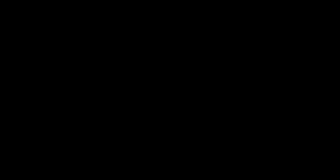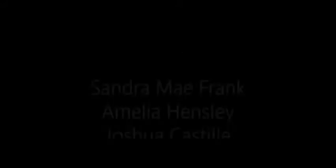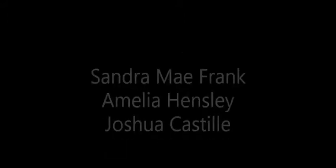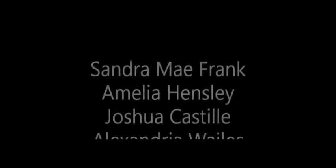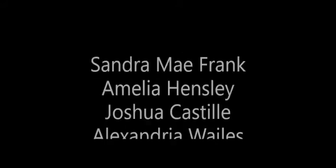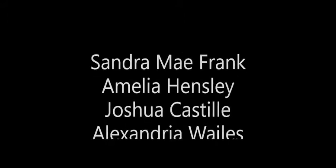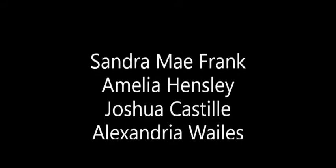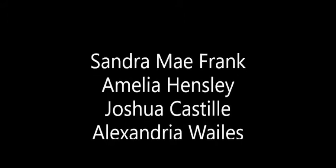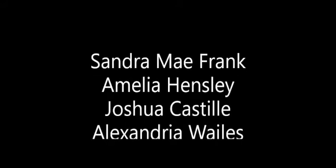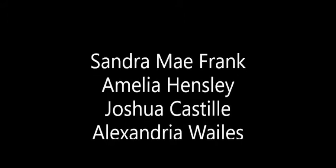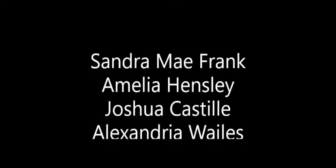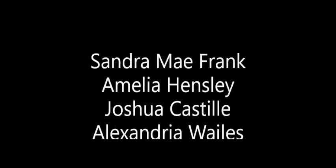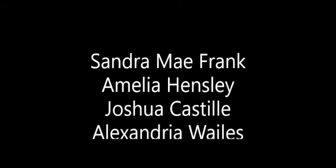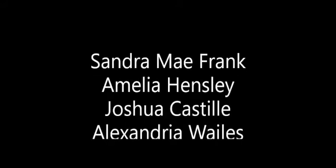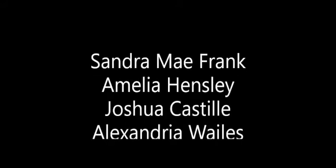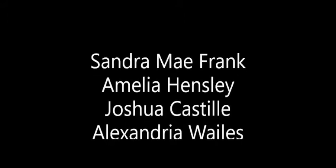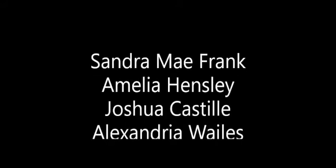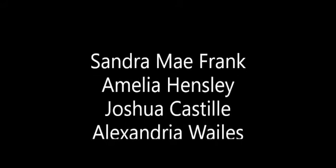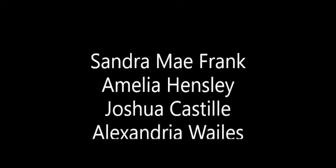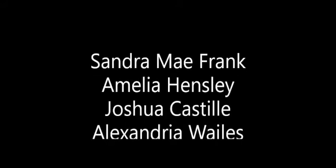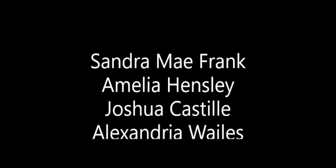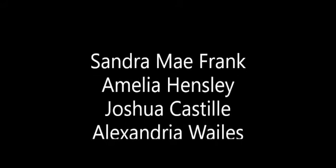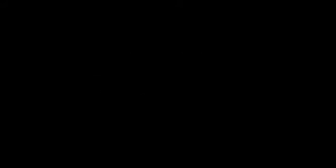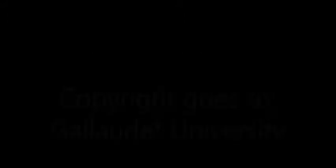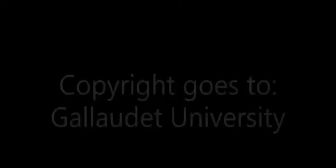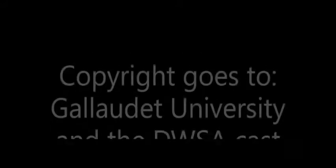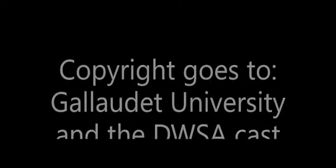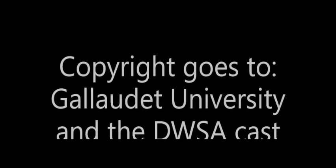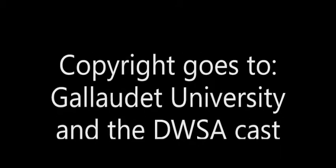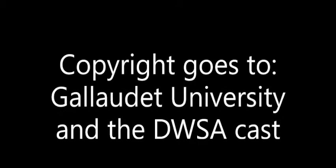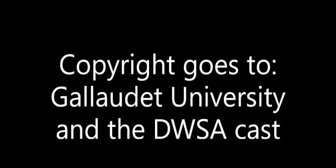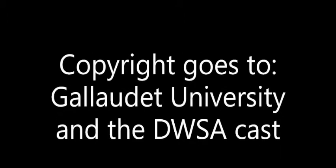~I am not ASL fluent. If the interpretor is wrong on a translation~